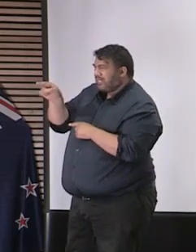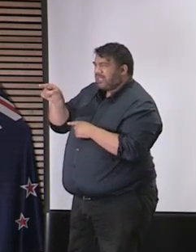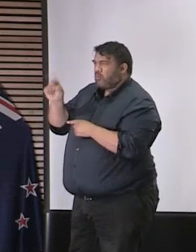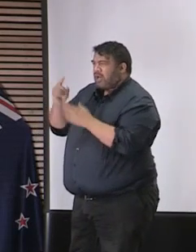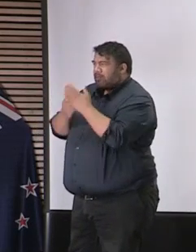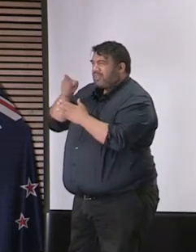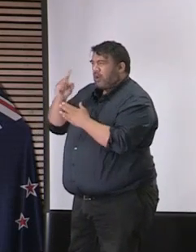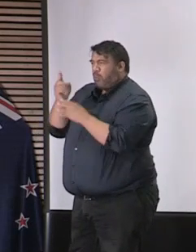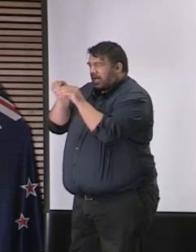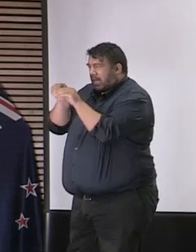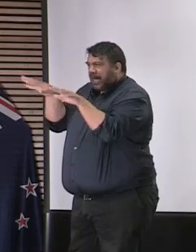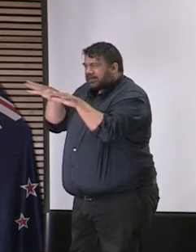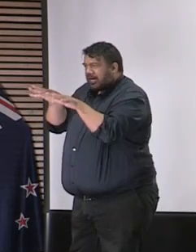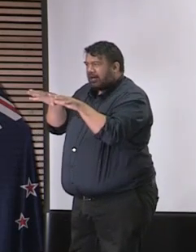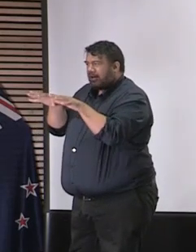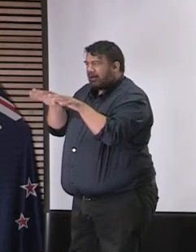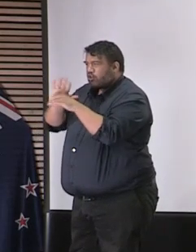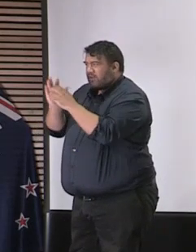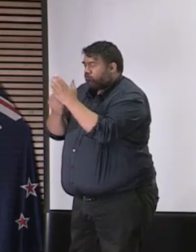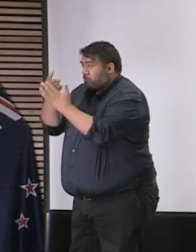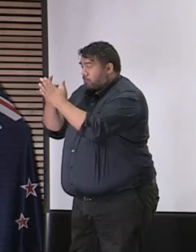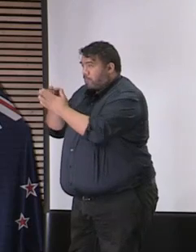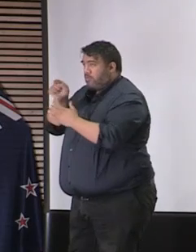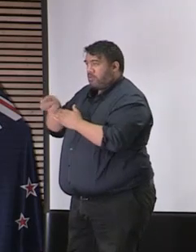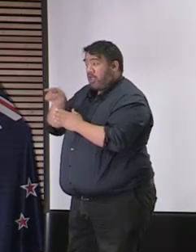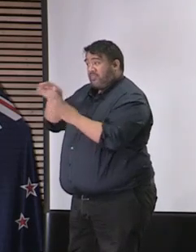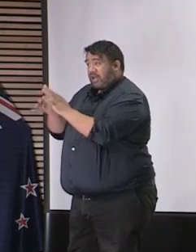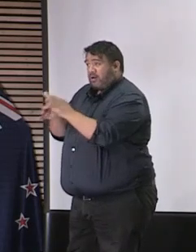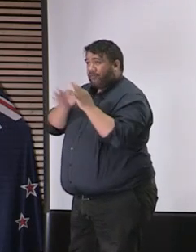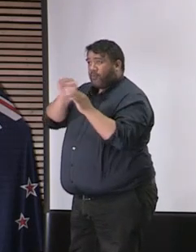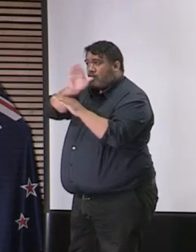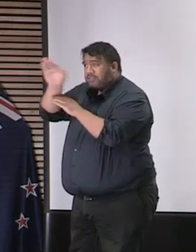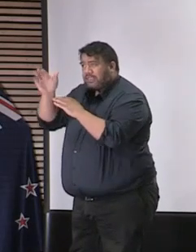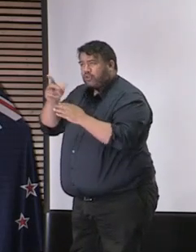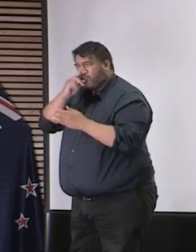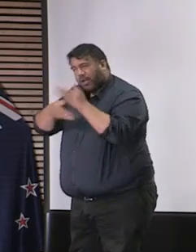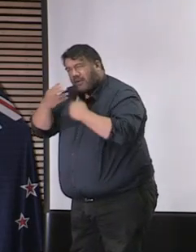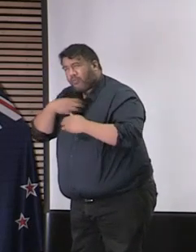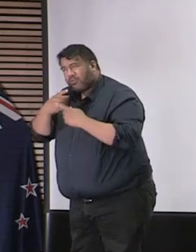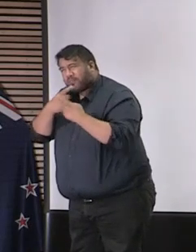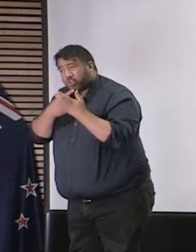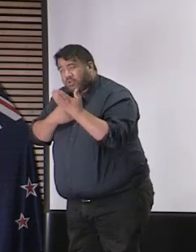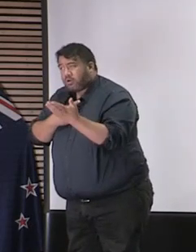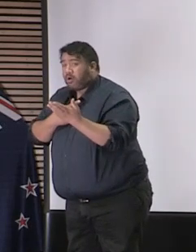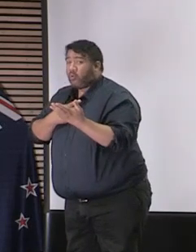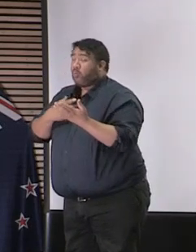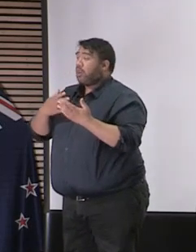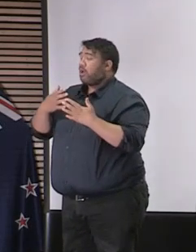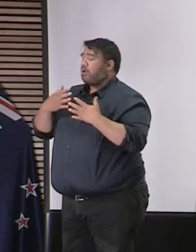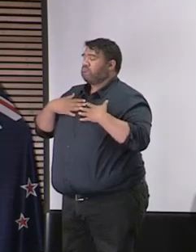to give us more details about the Auckland events and workplace clusters including what, where and where they came from and if that was overseases?